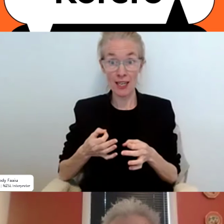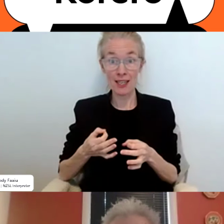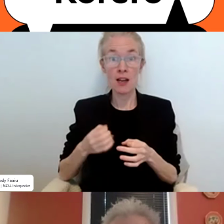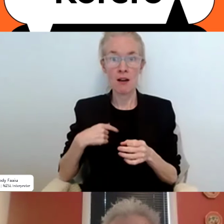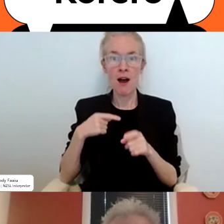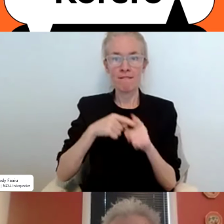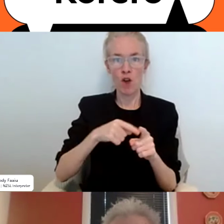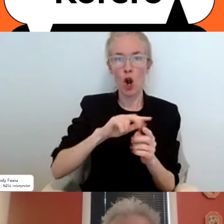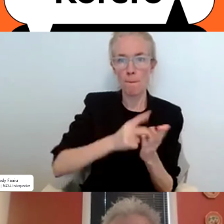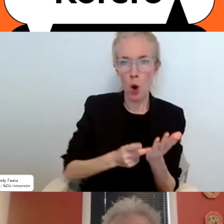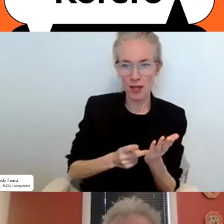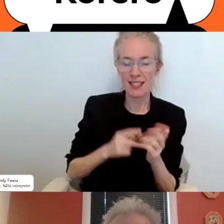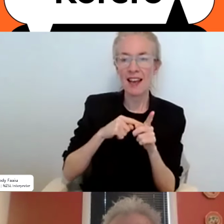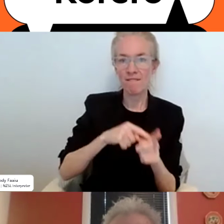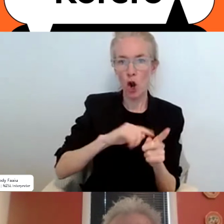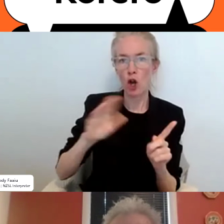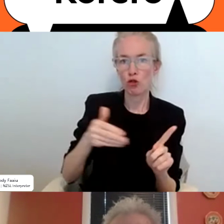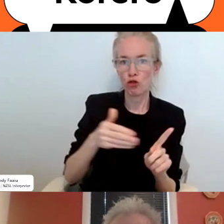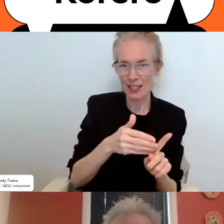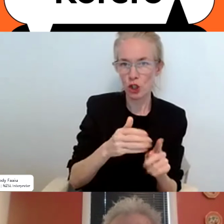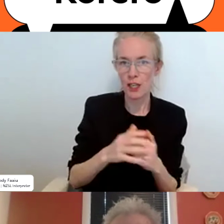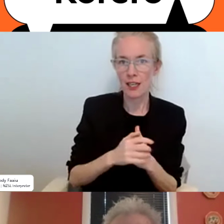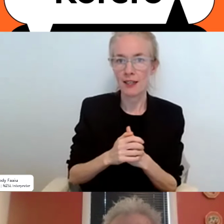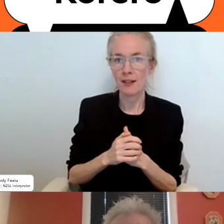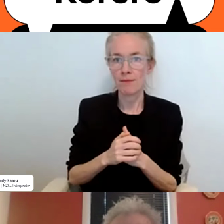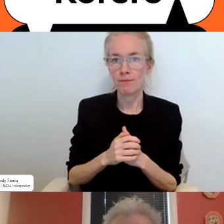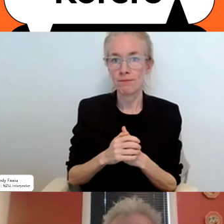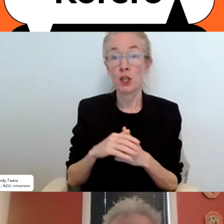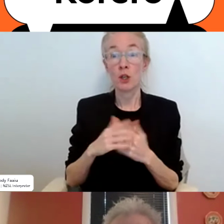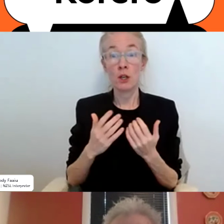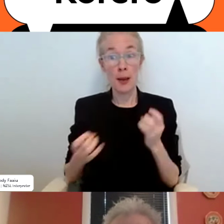one of the areas that we have to be really clear about is what is